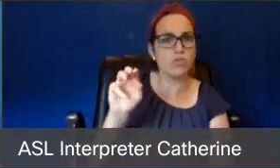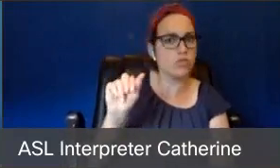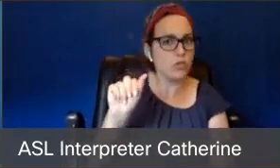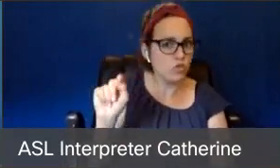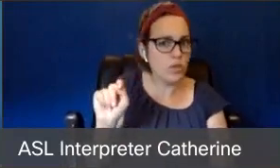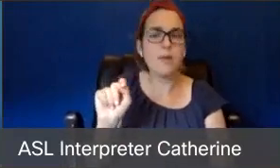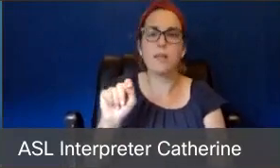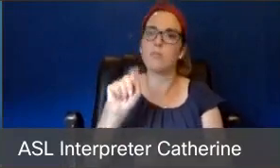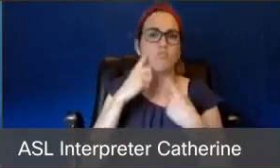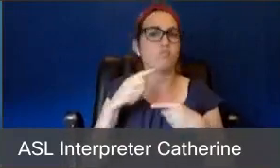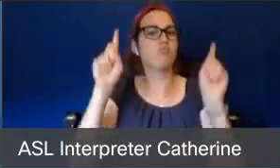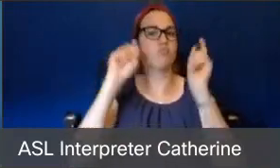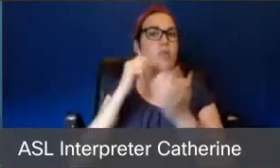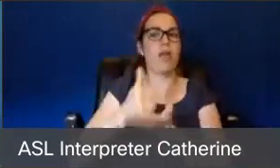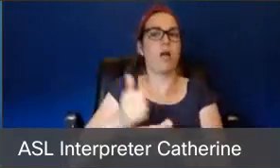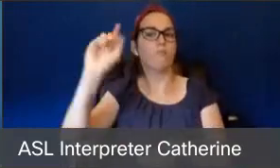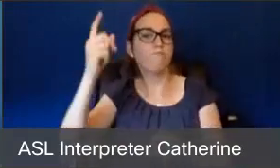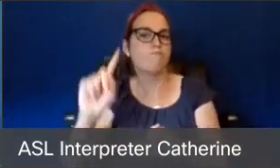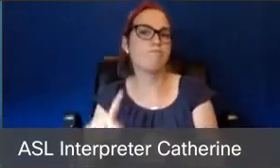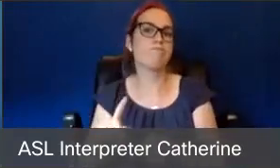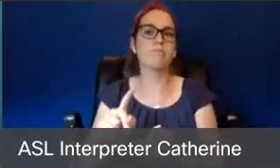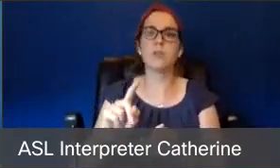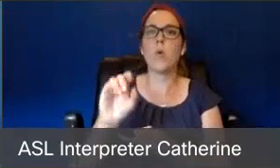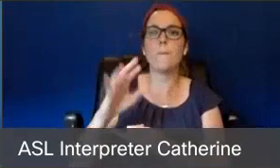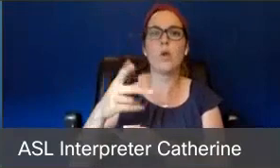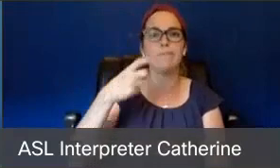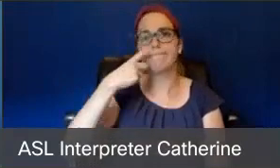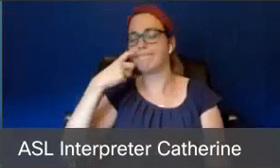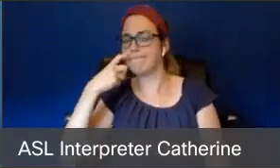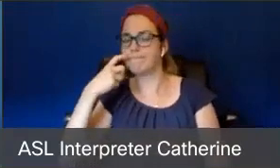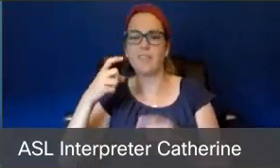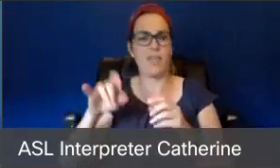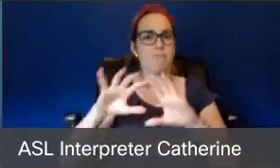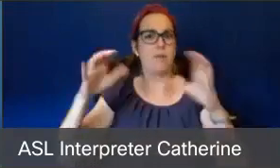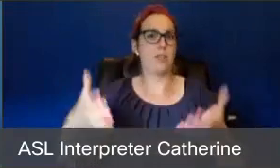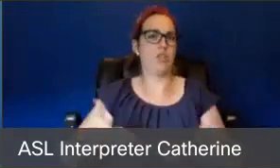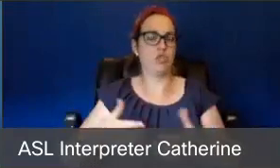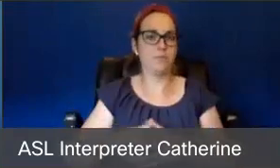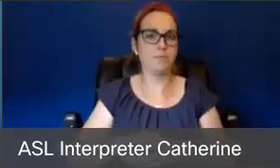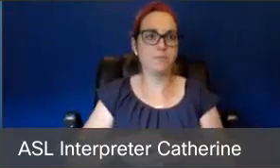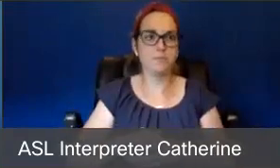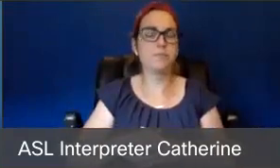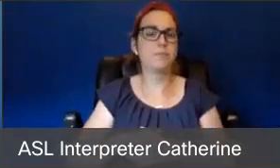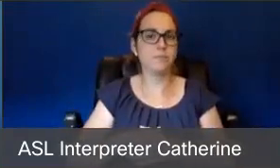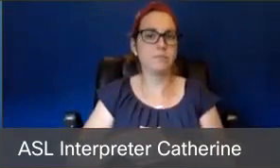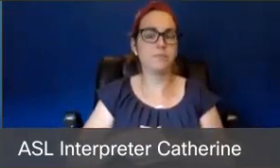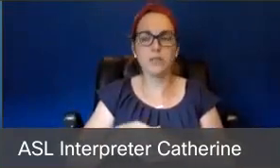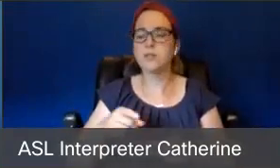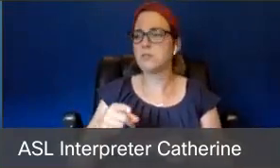use disorders in criminal justice populations. Research indicates current high rates of opioid use disorder